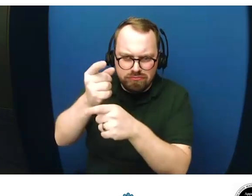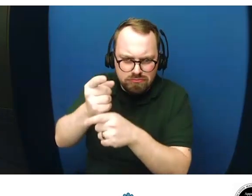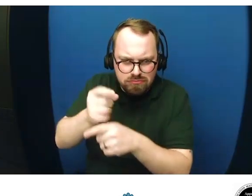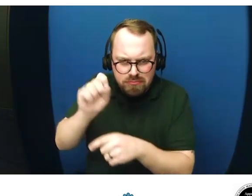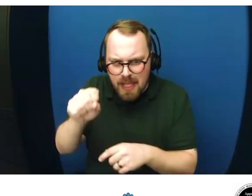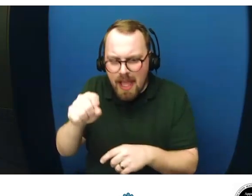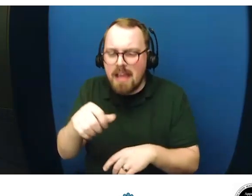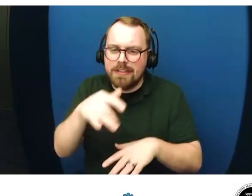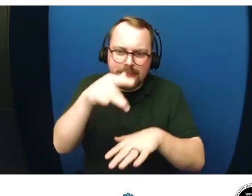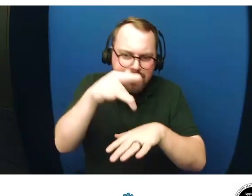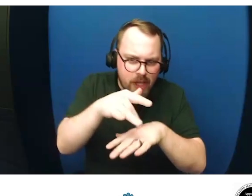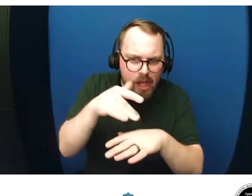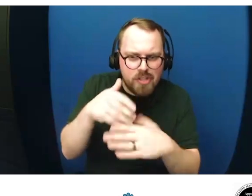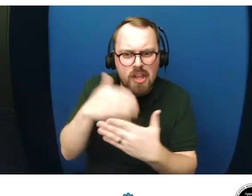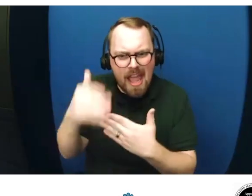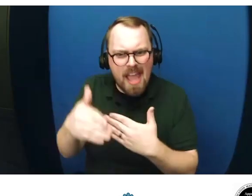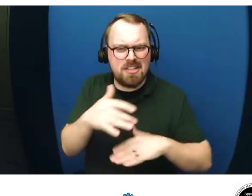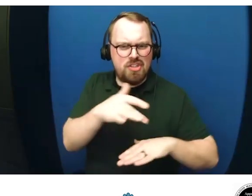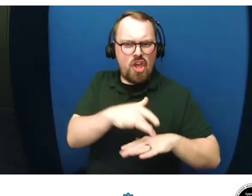Hands... Touch. Touch is good. I like touch.